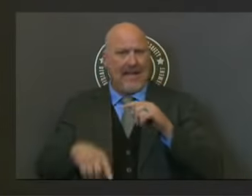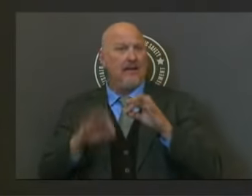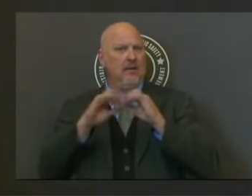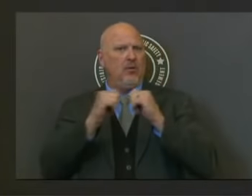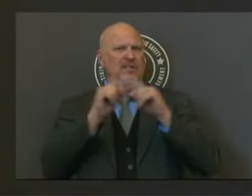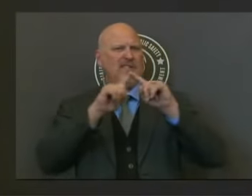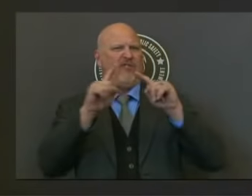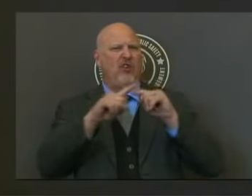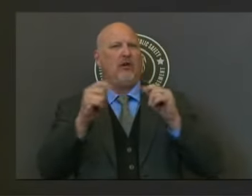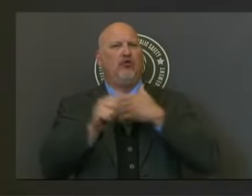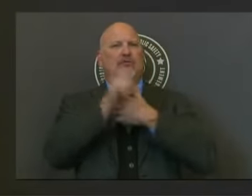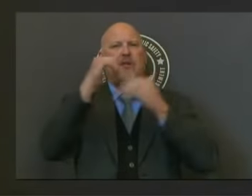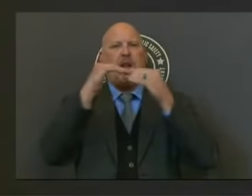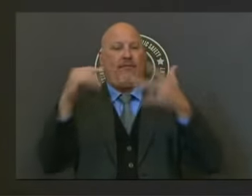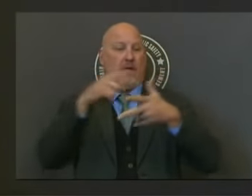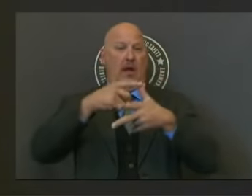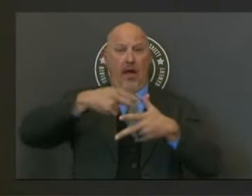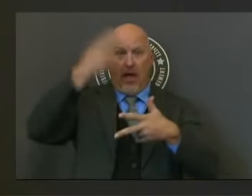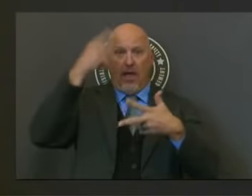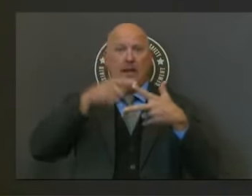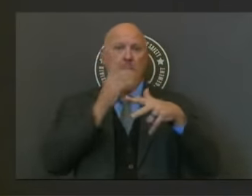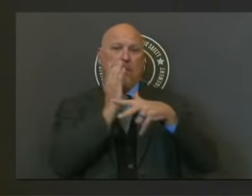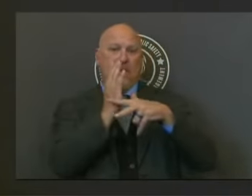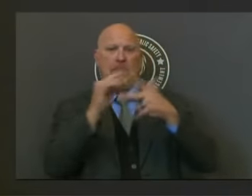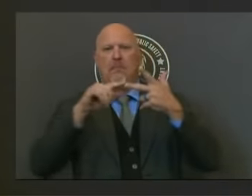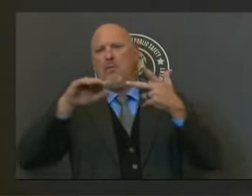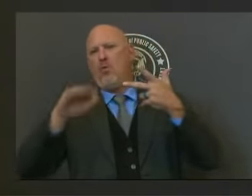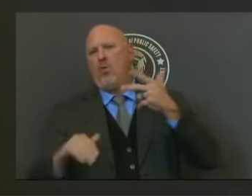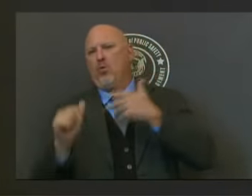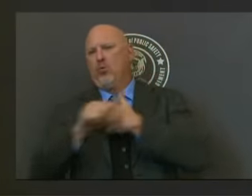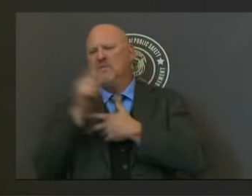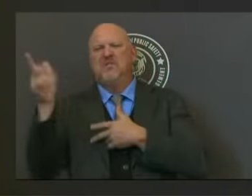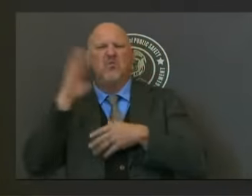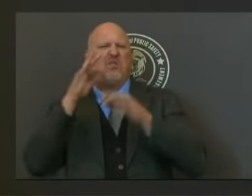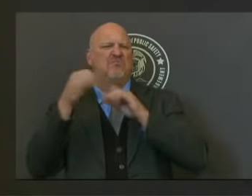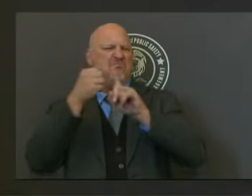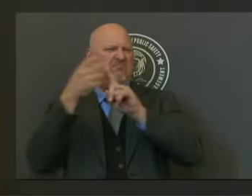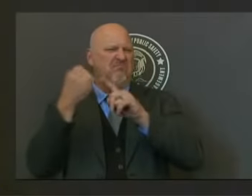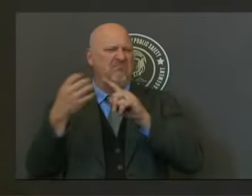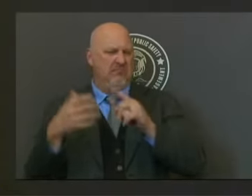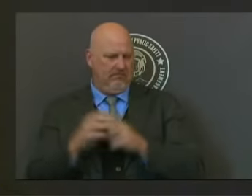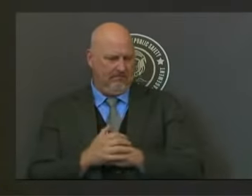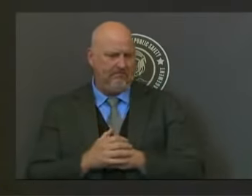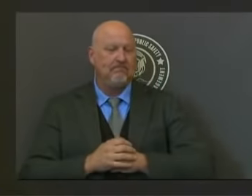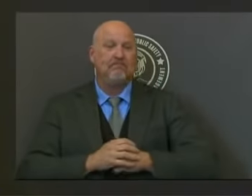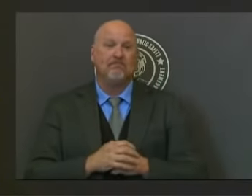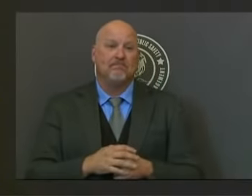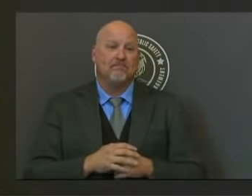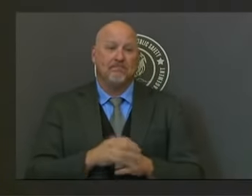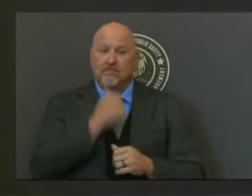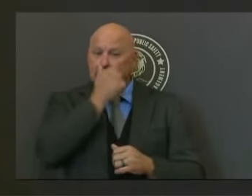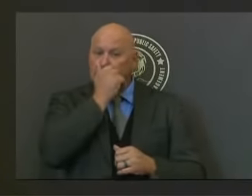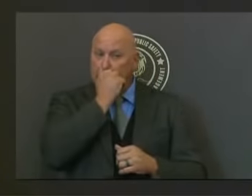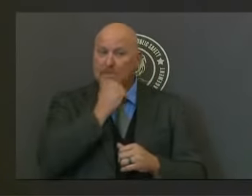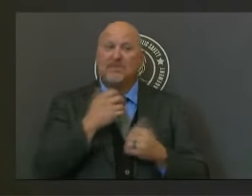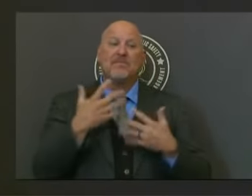healthcare address the situation as far as what we can do on